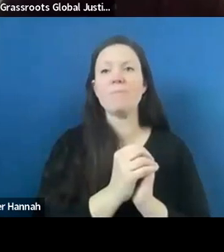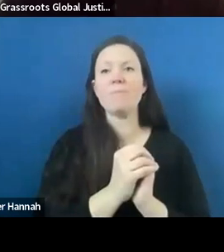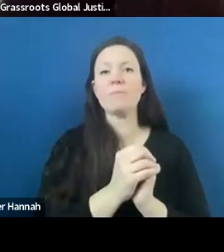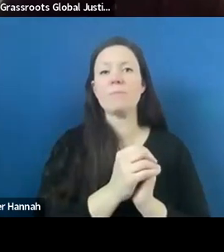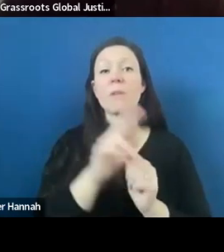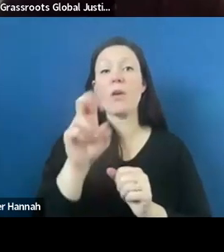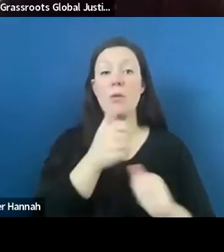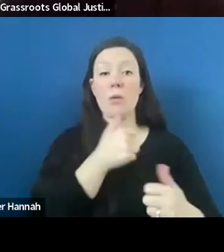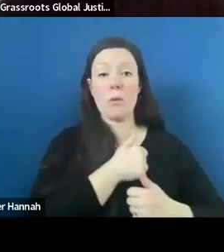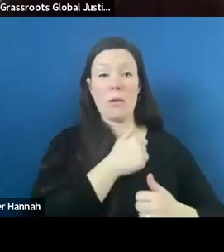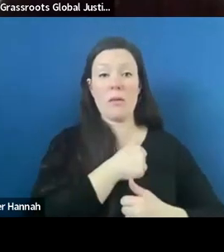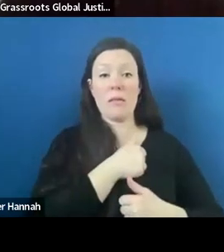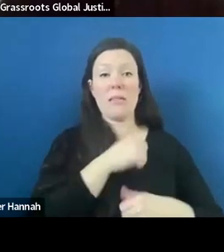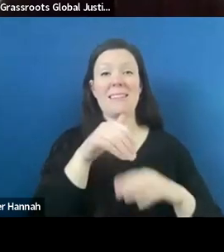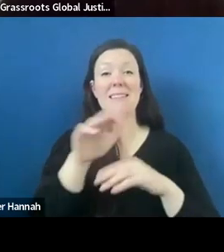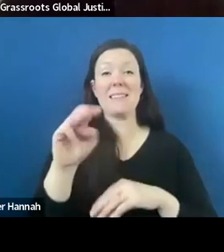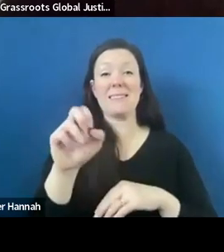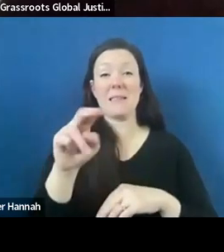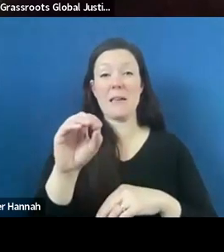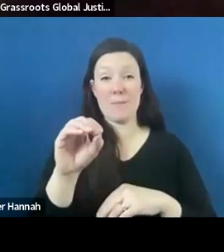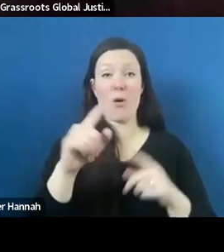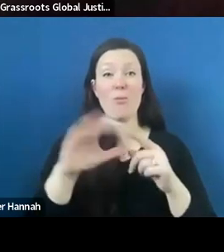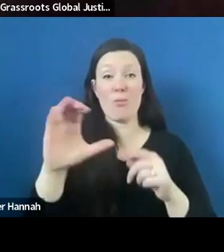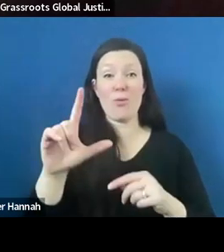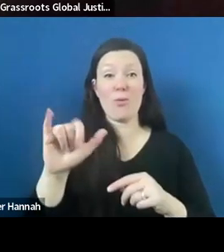military sent a memo to the Clinton administration saying that